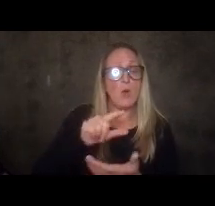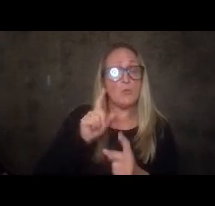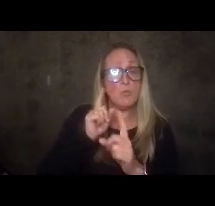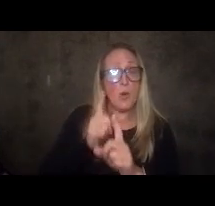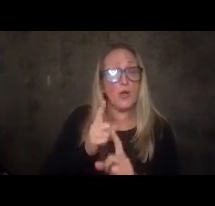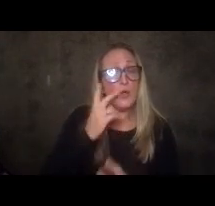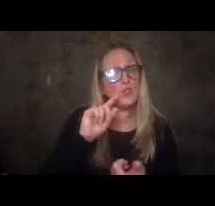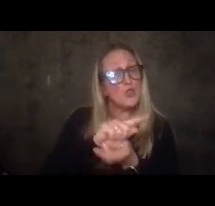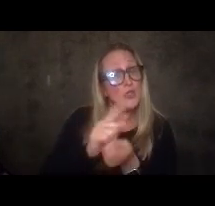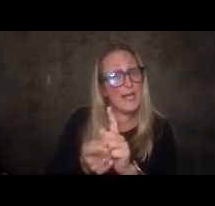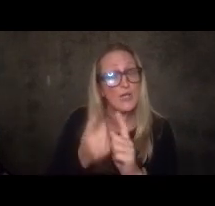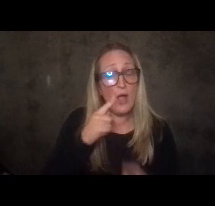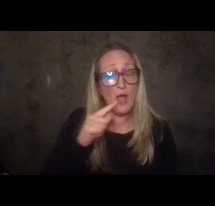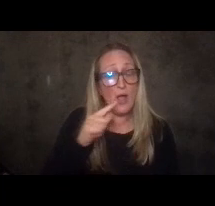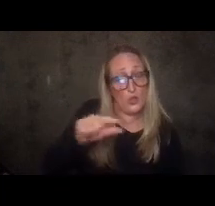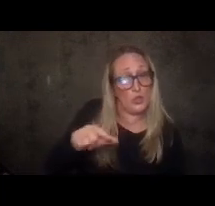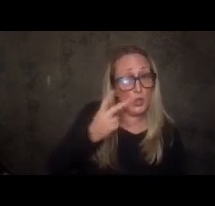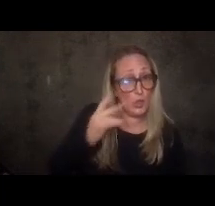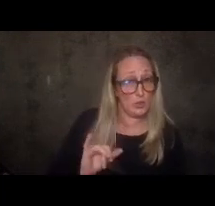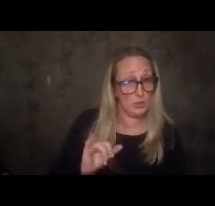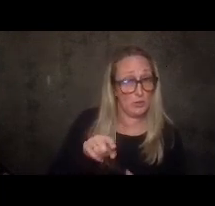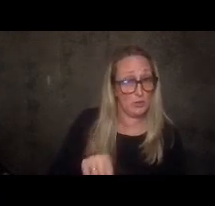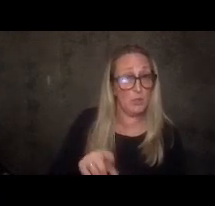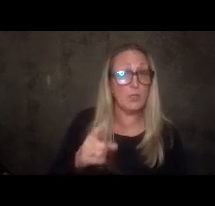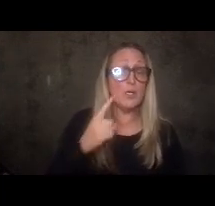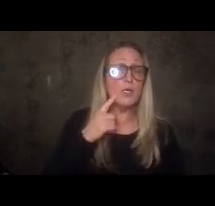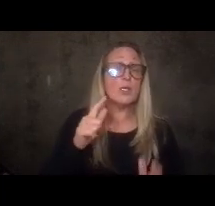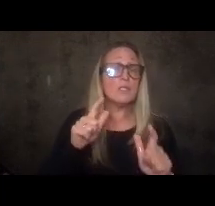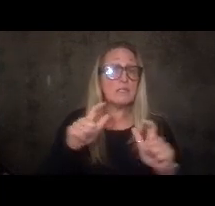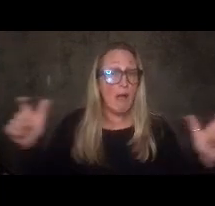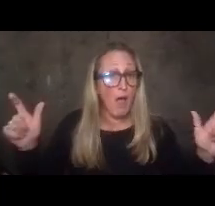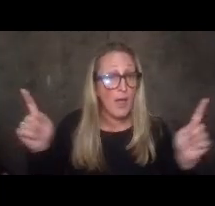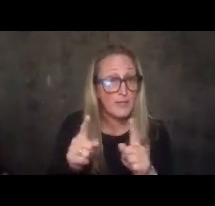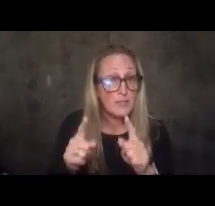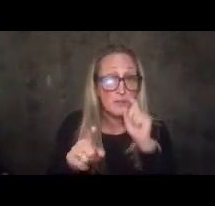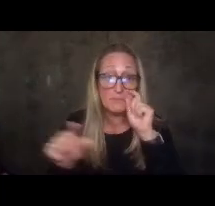look of your mouse cursor. So you can change the size with this lighter right here.